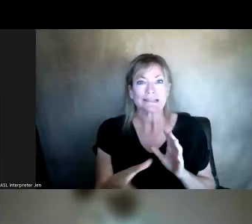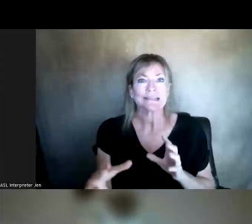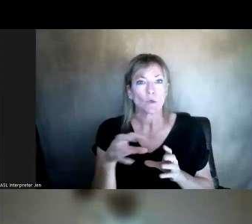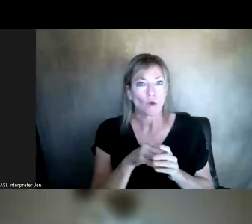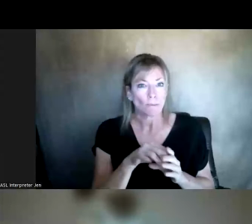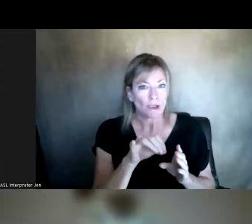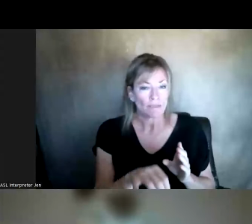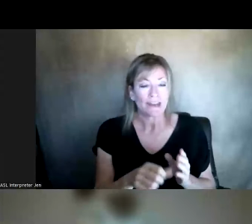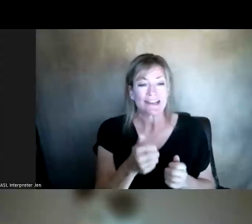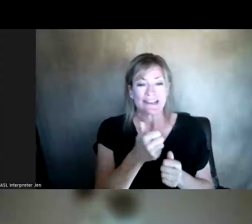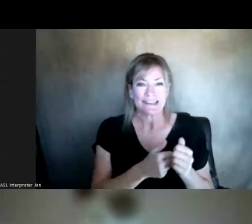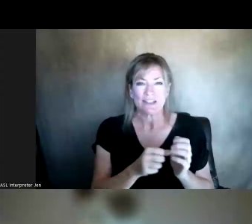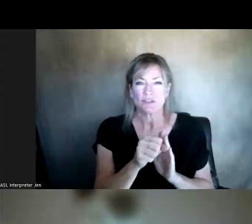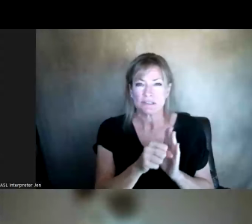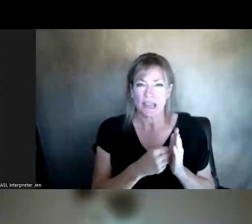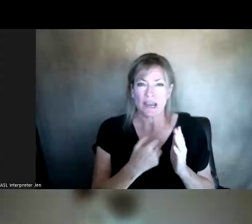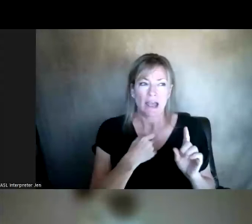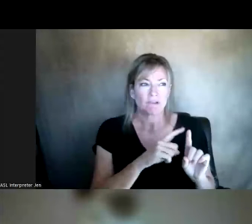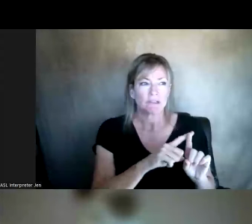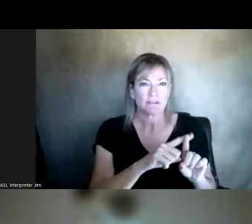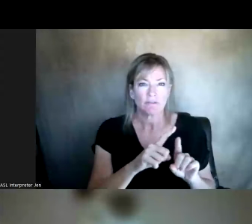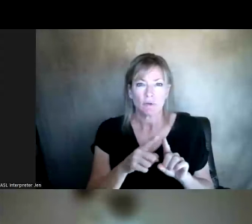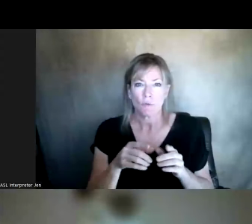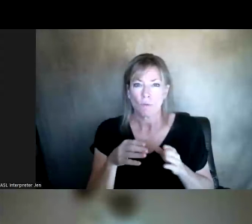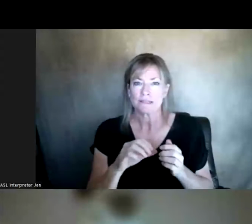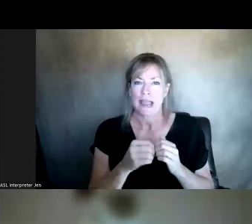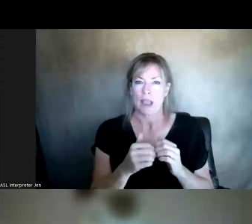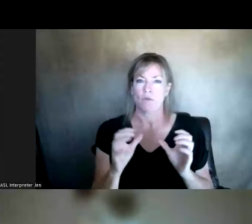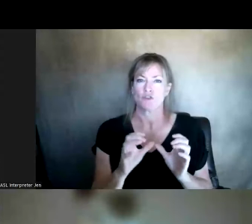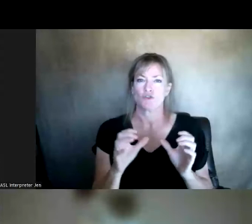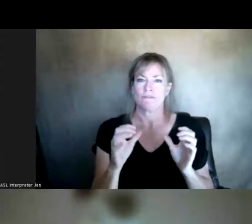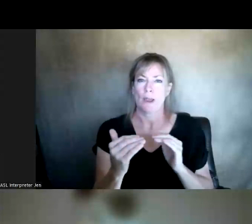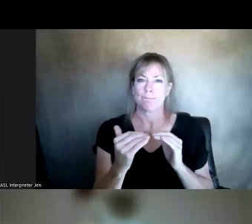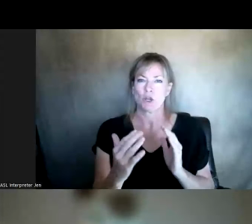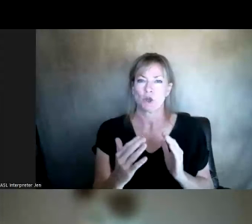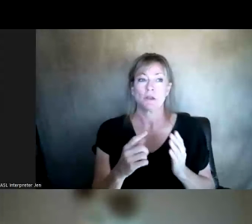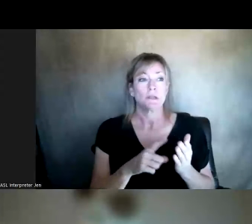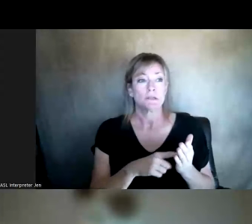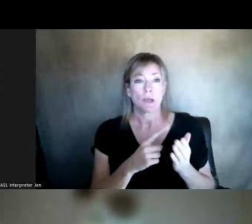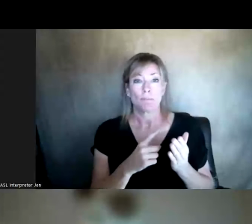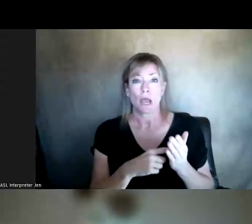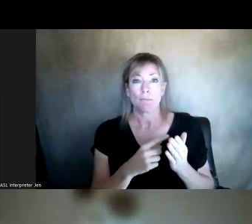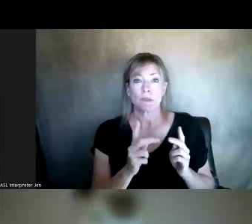EACH STATES HAVE DIFFERENT WAYS OF CERTIFY. SOME PEOPLE ARE SCREENED OUT BEFORE TRAINING.